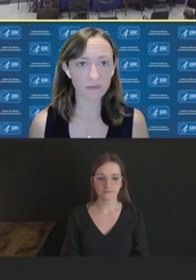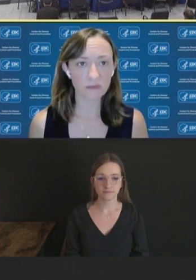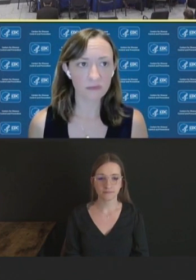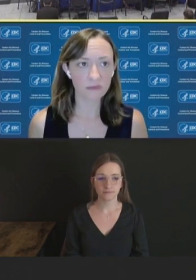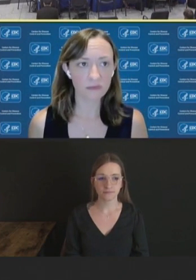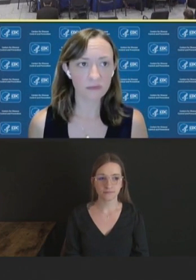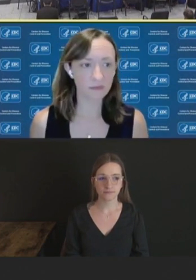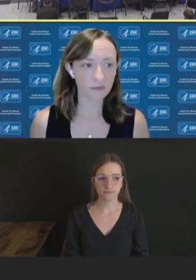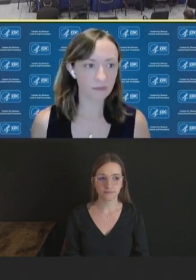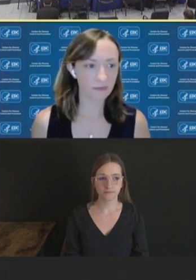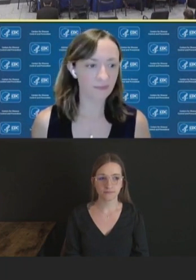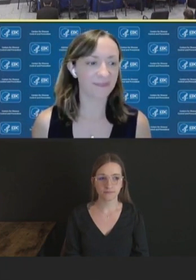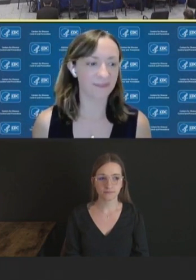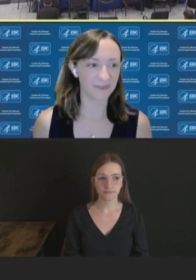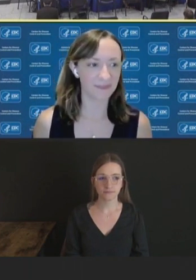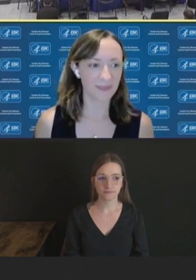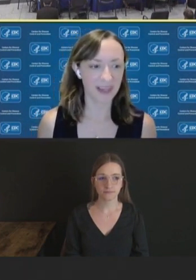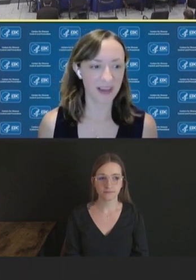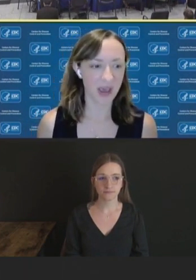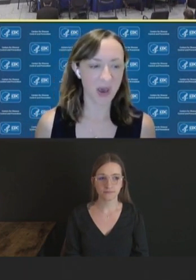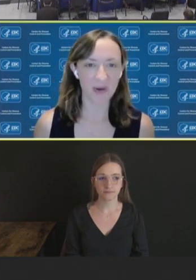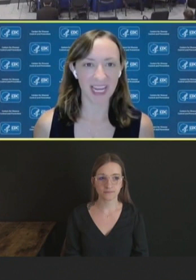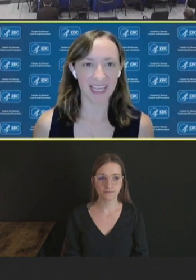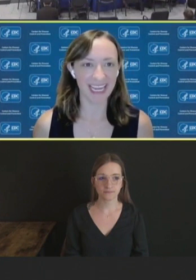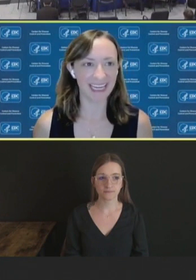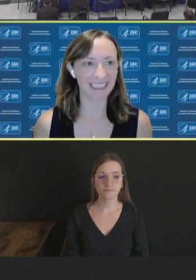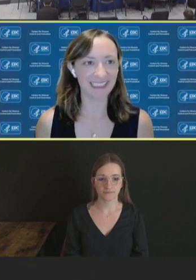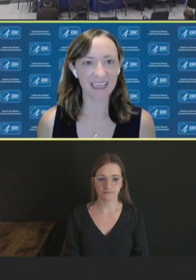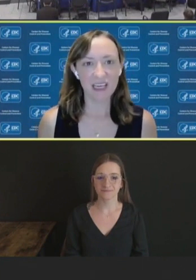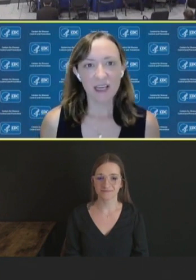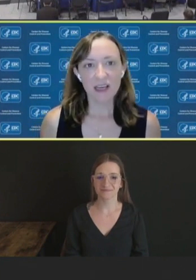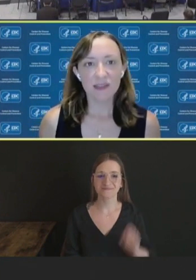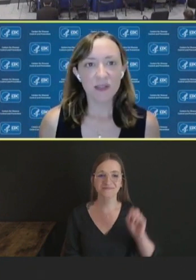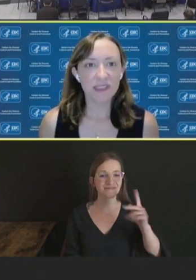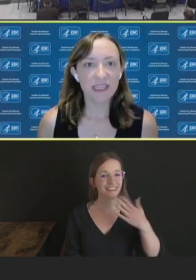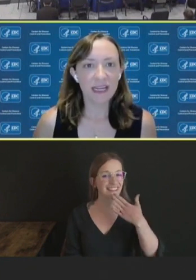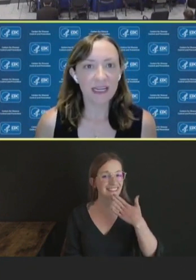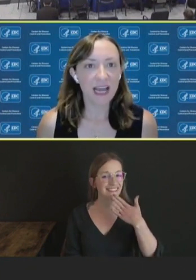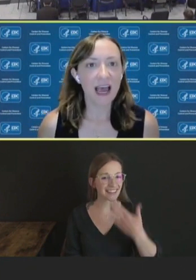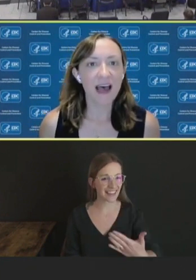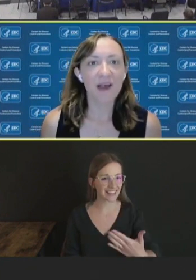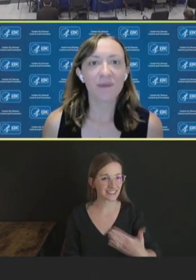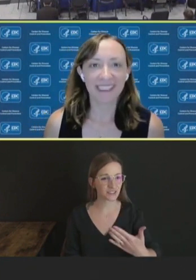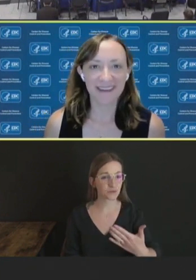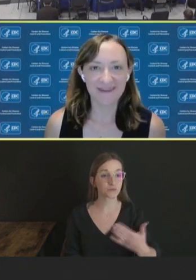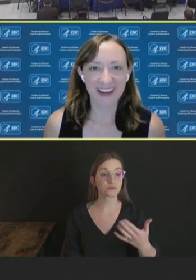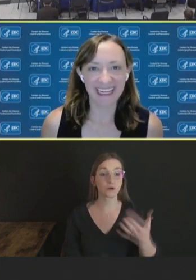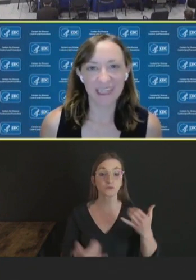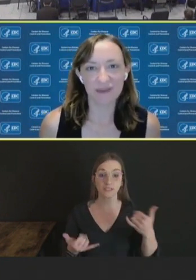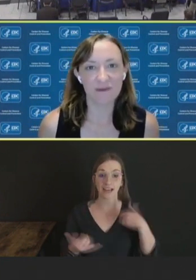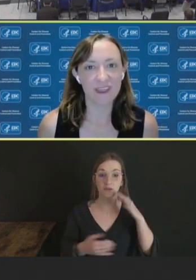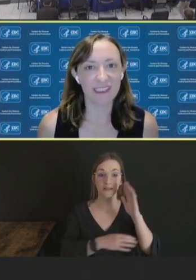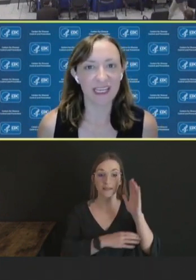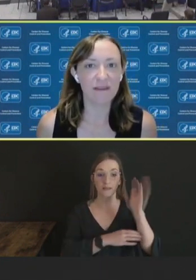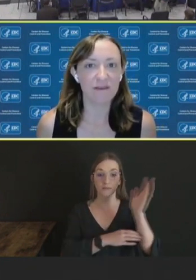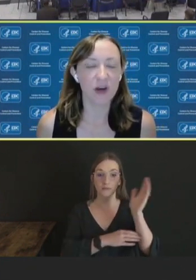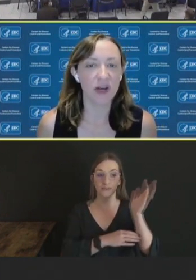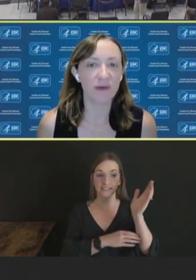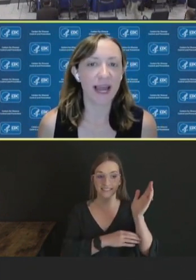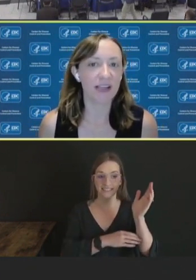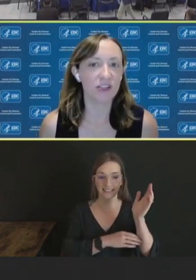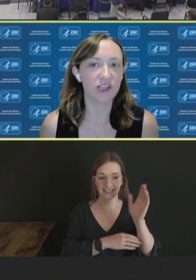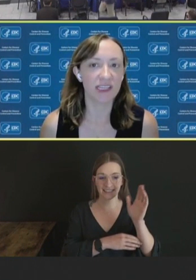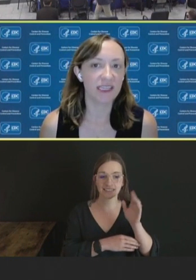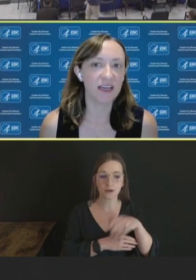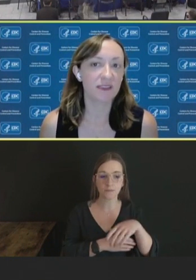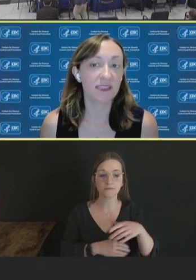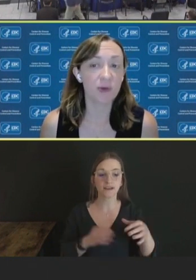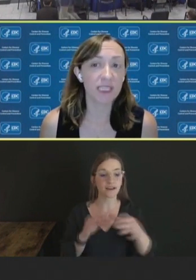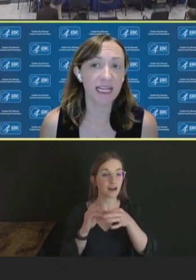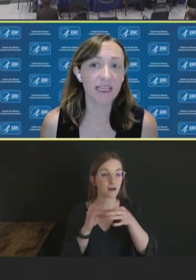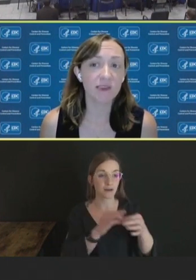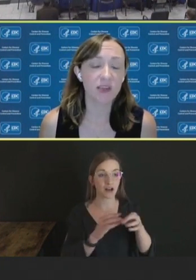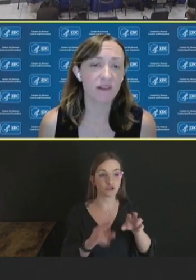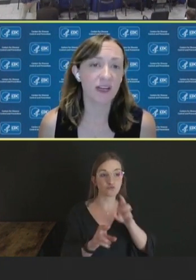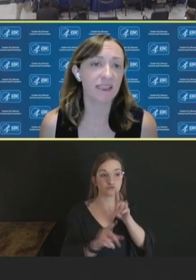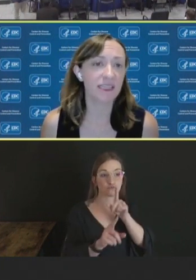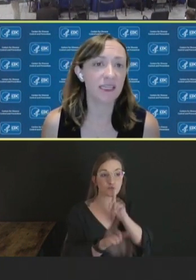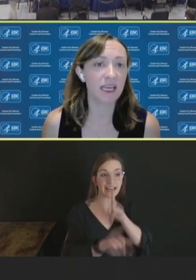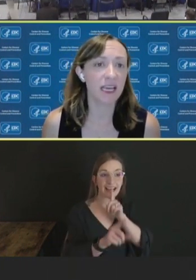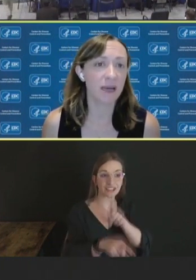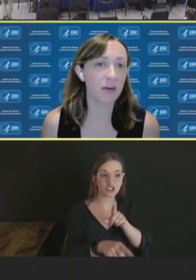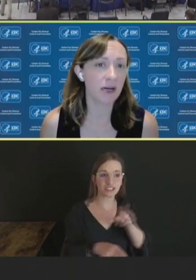So today I'll present findings from V-Safe on reactogenicity of simultaneous COVID-19